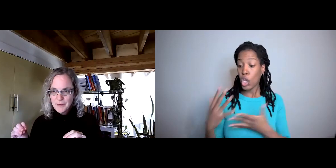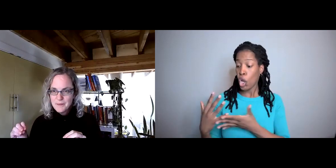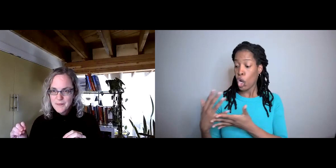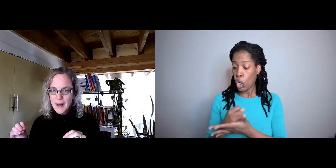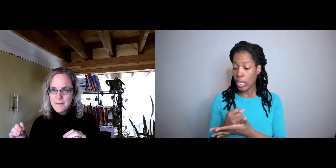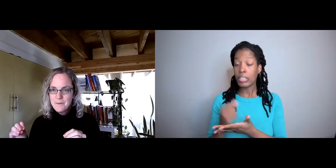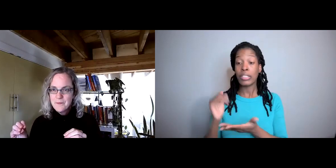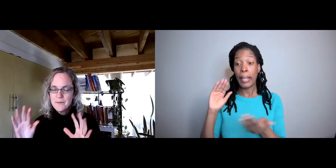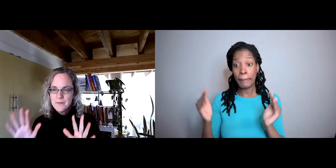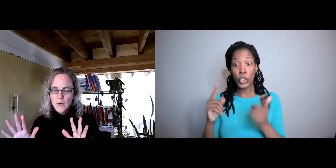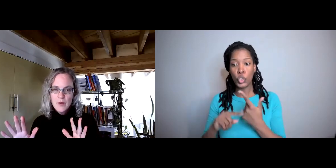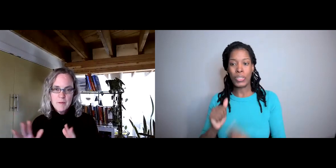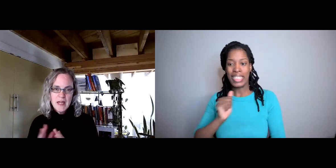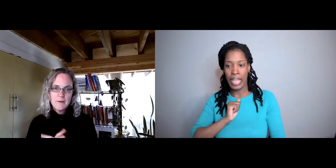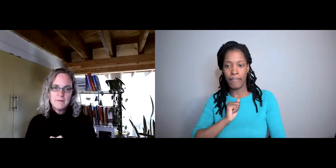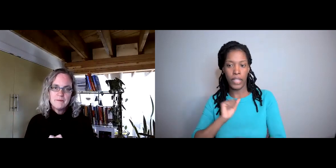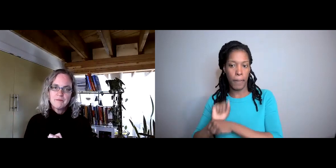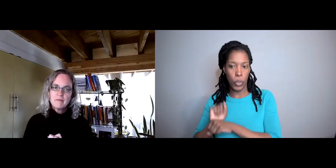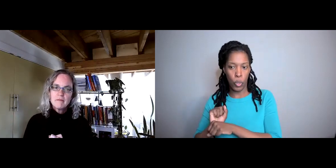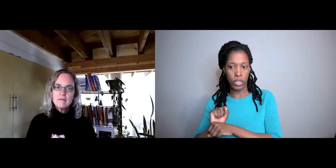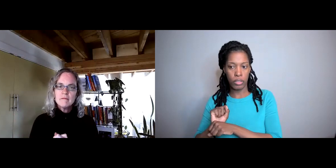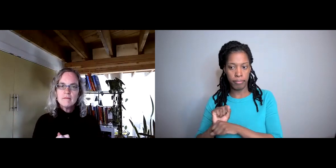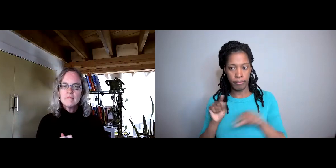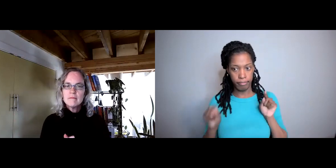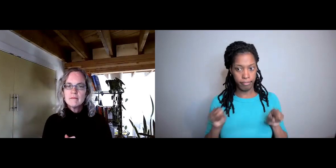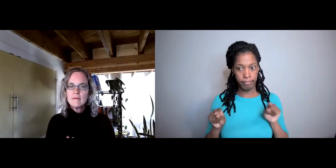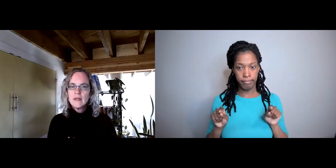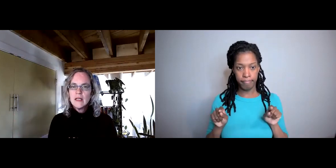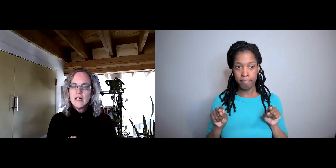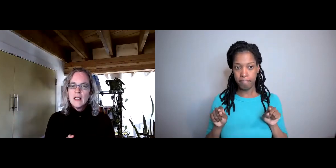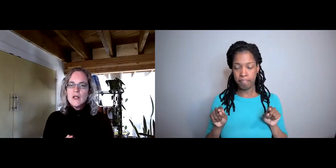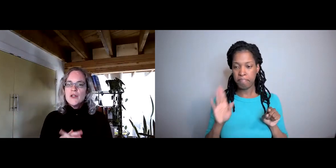Okay, so hang with me. Here.